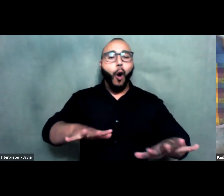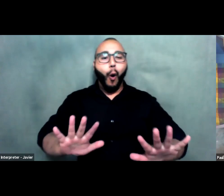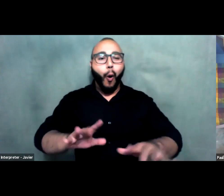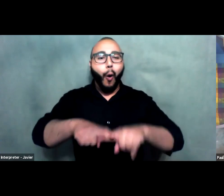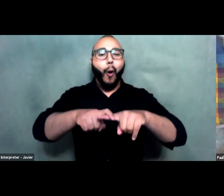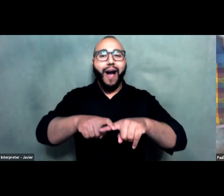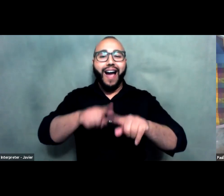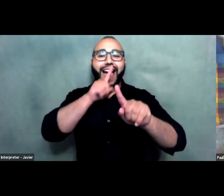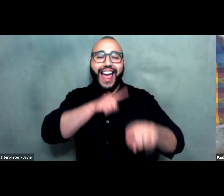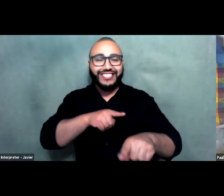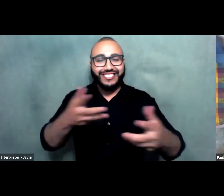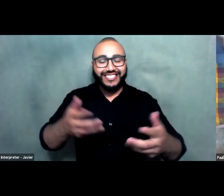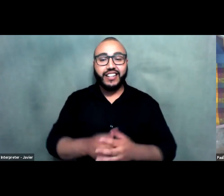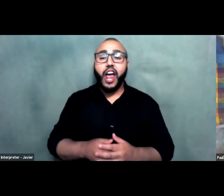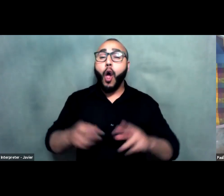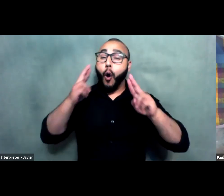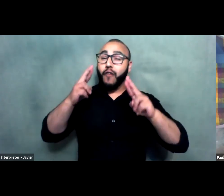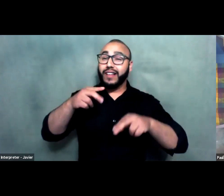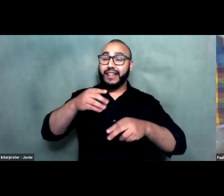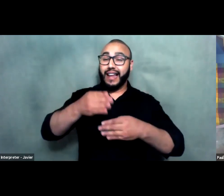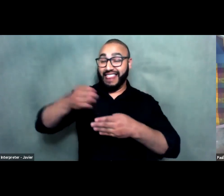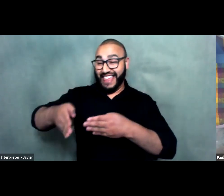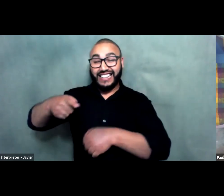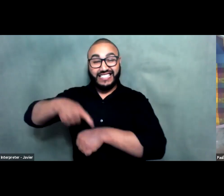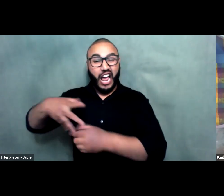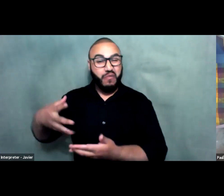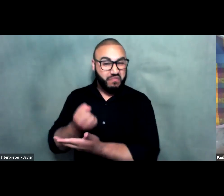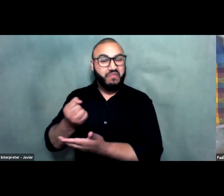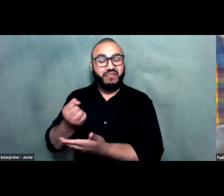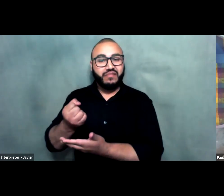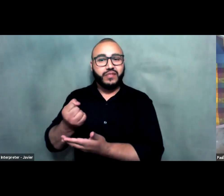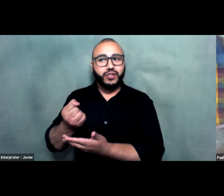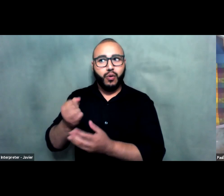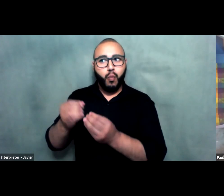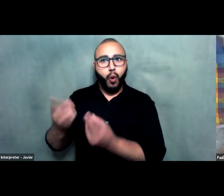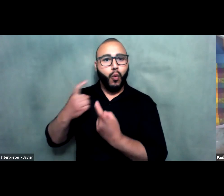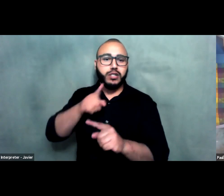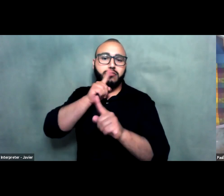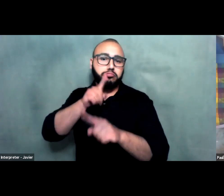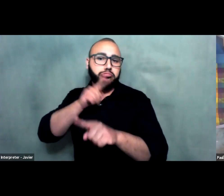we'll have some time at the end to also answer more questions or get into comments